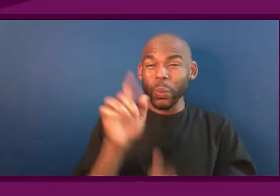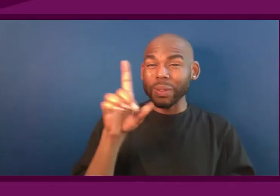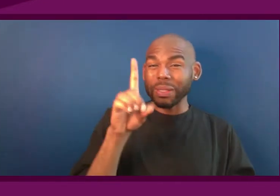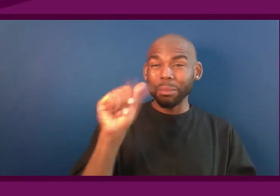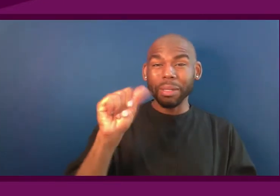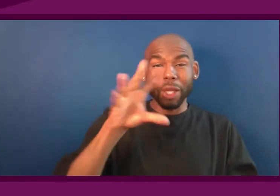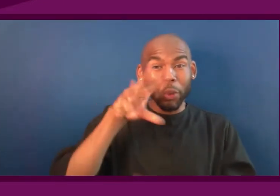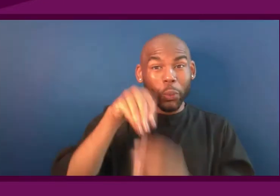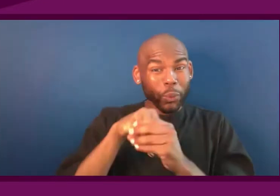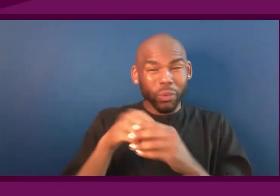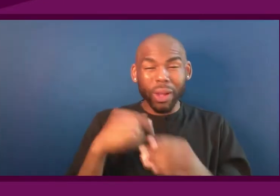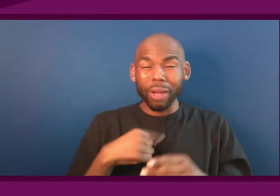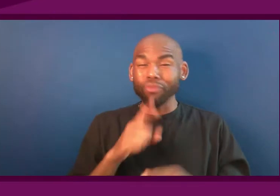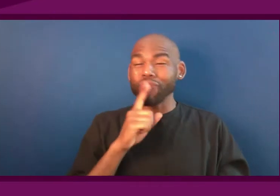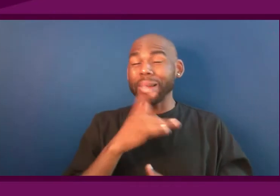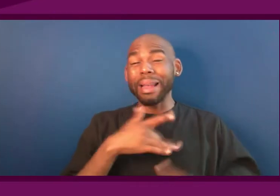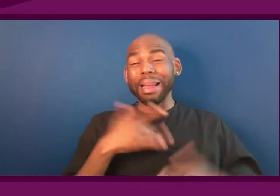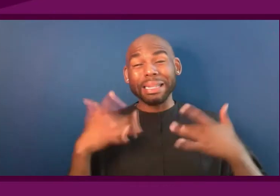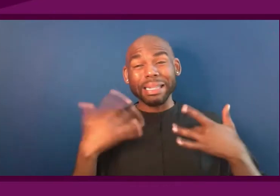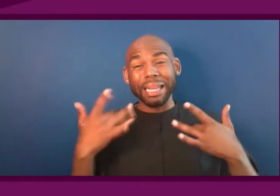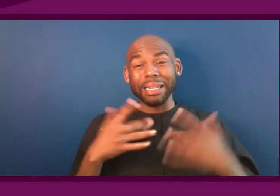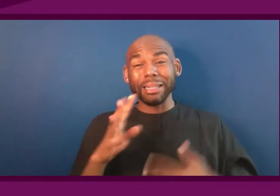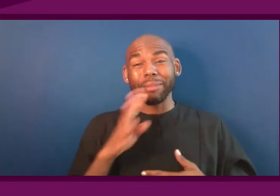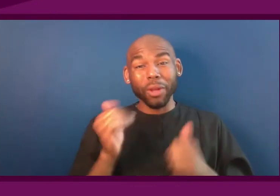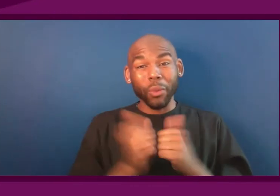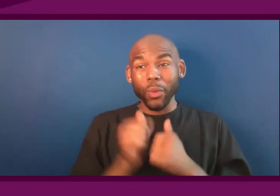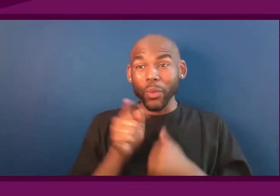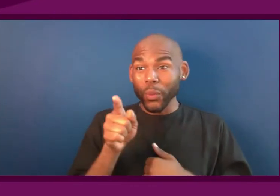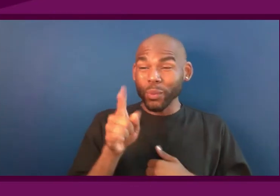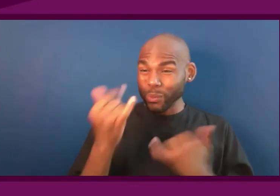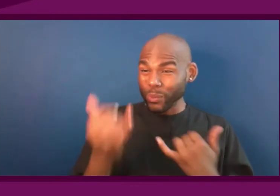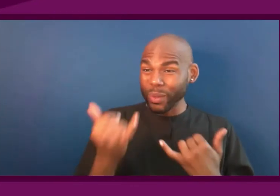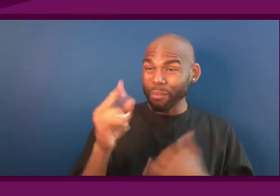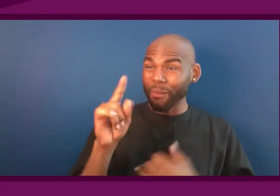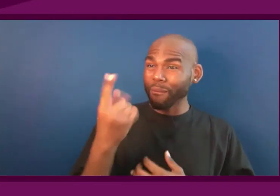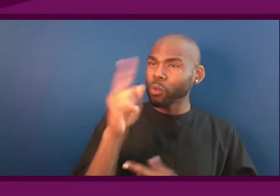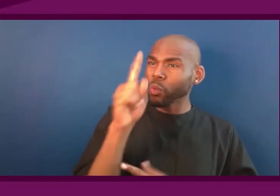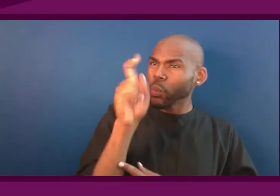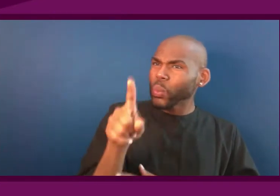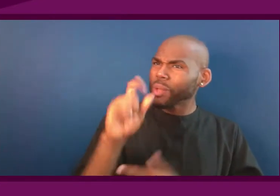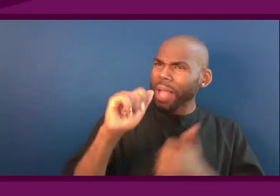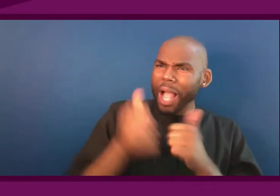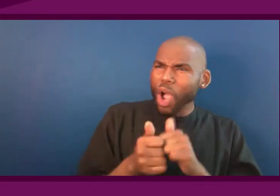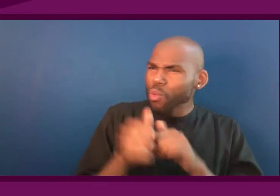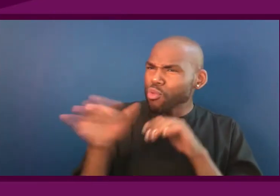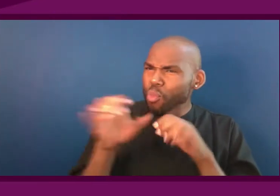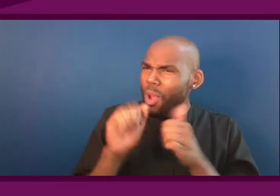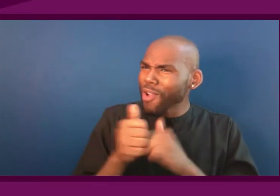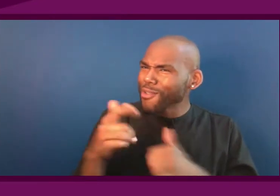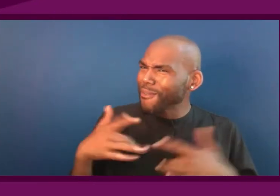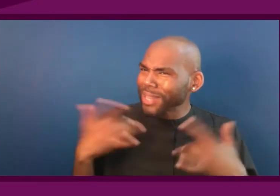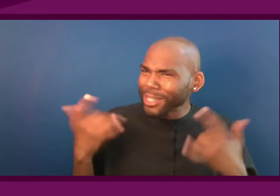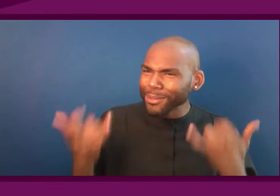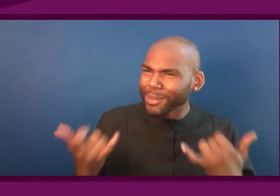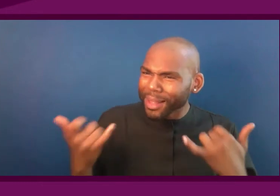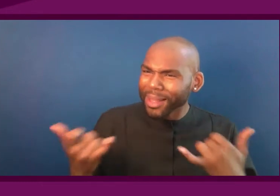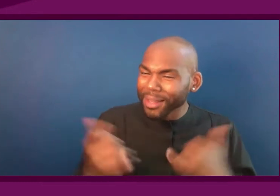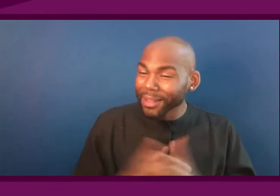WID has a podcast now. I'm doing fine. My husband is walking a very difficult path with dementia,